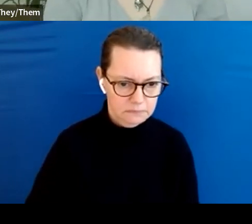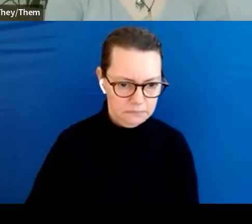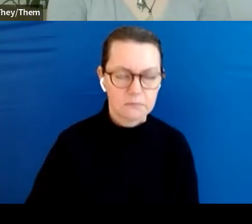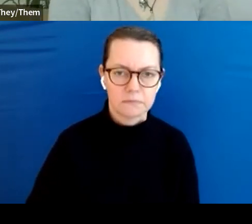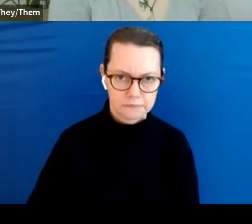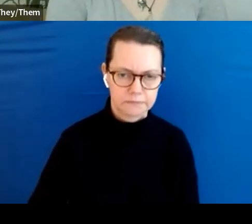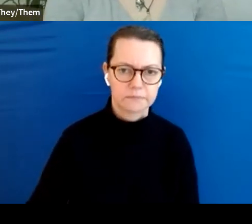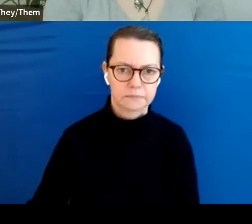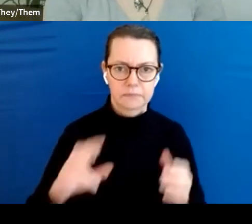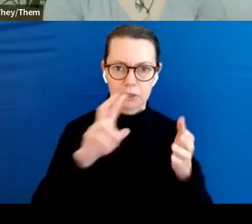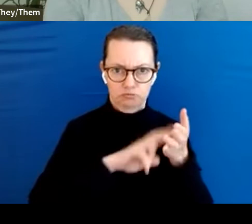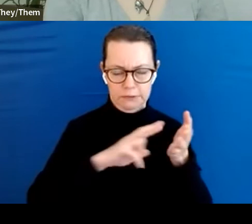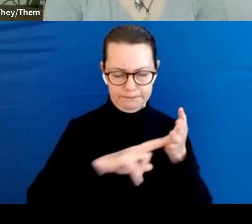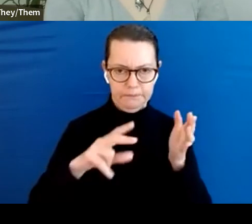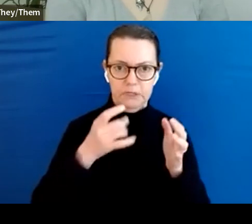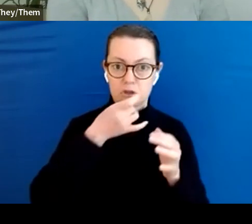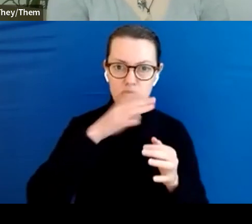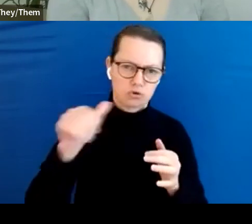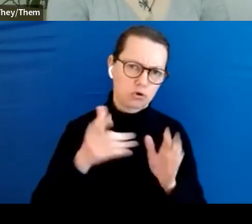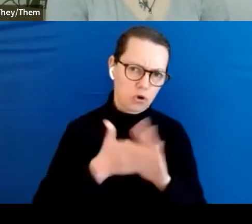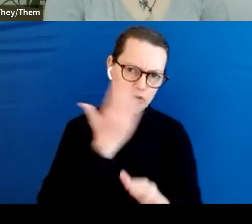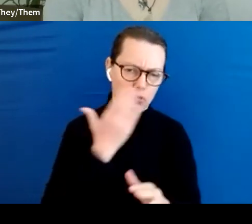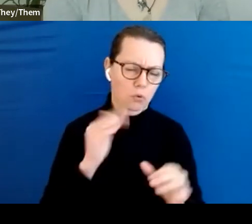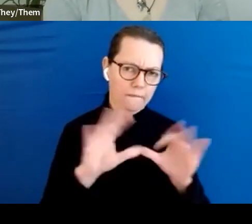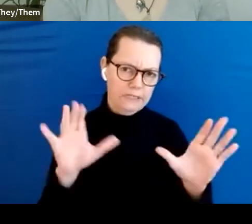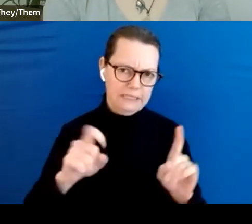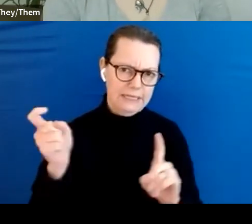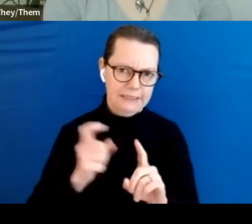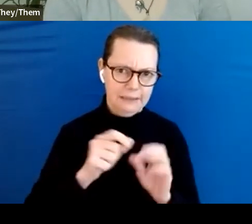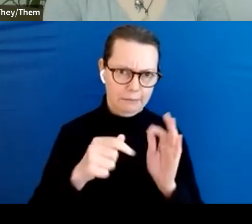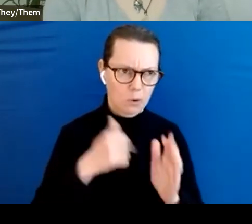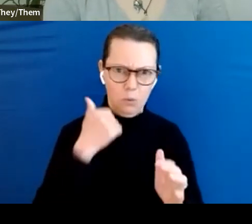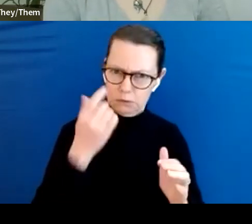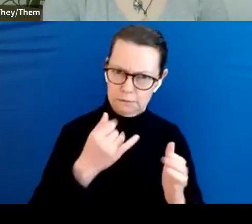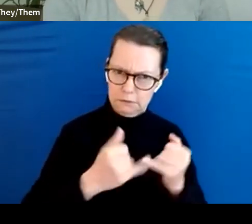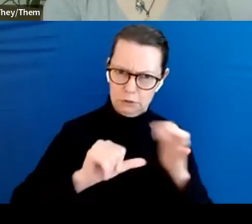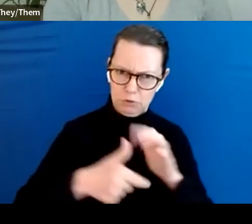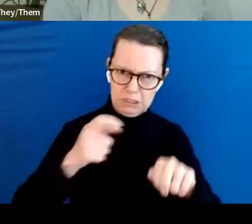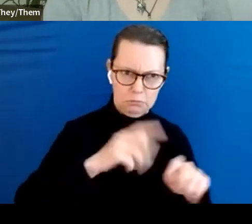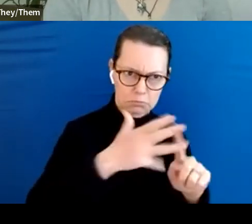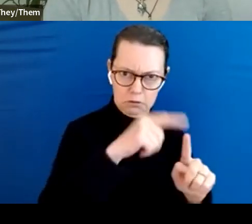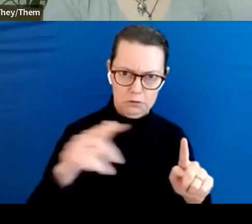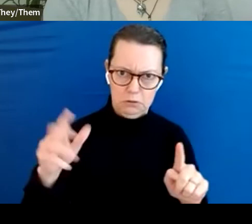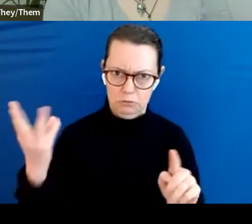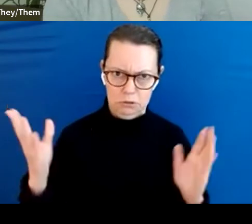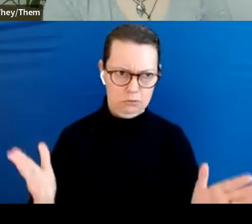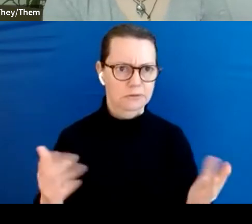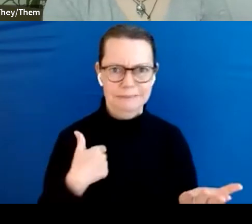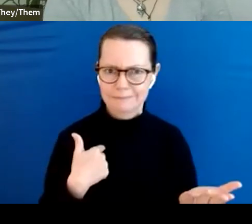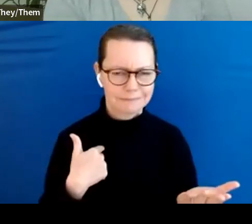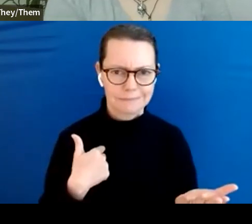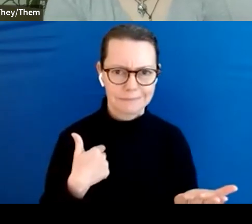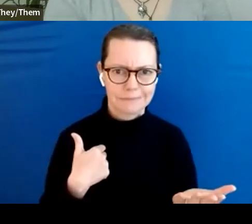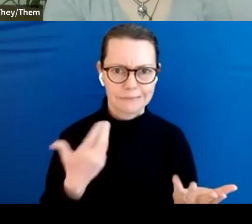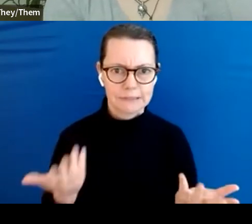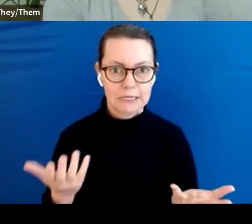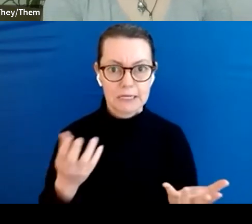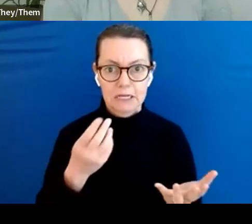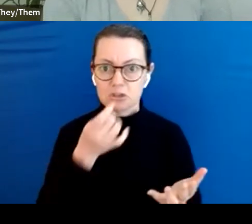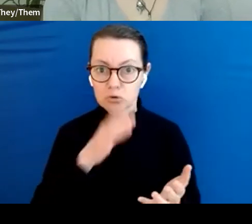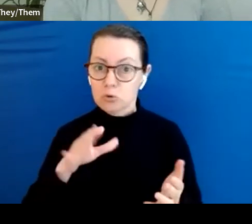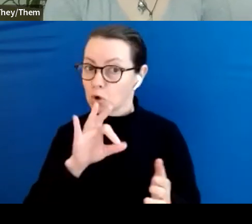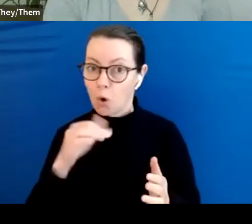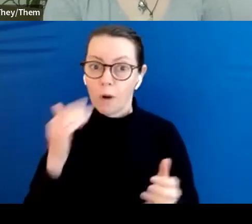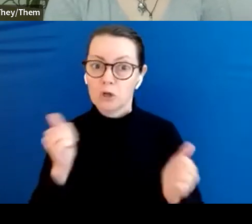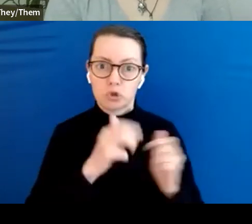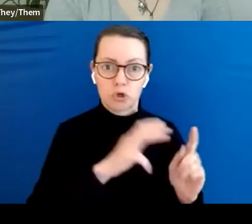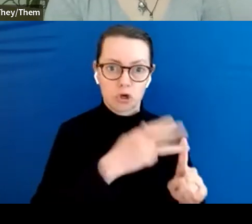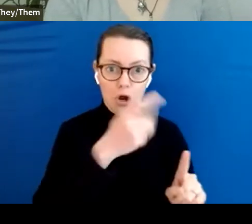It's important for children to attend as much as possible, and they are very flexible about this. The some kids like me, it's a case of quality versus quantity.